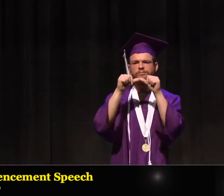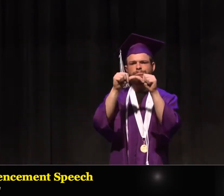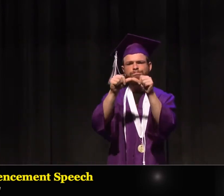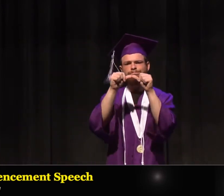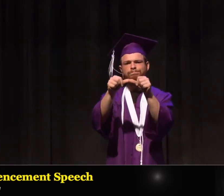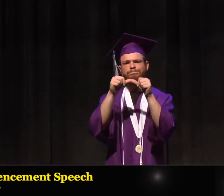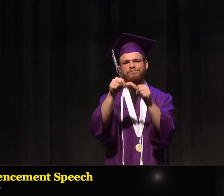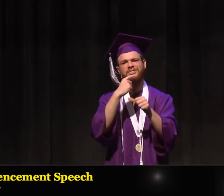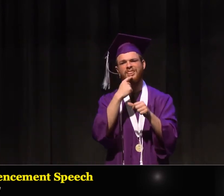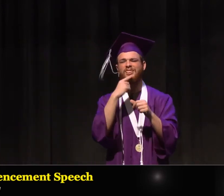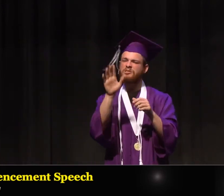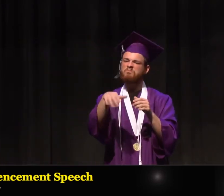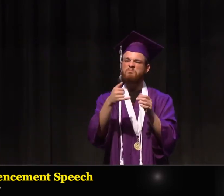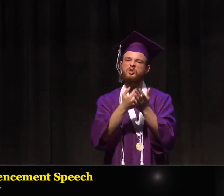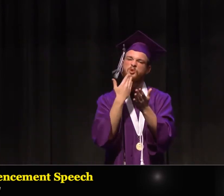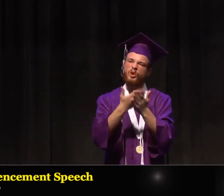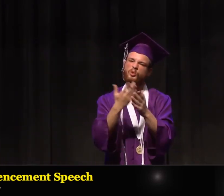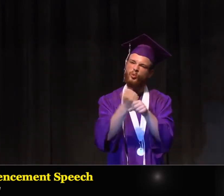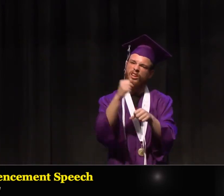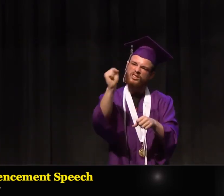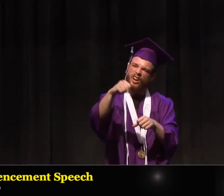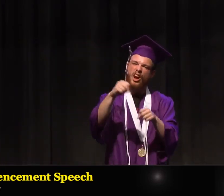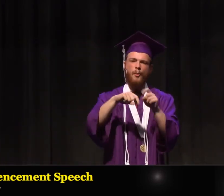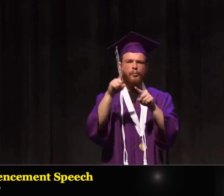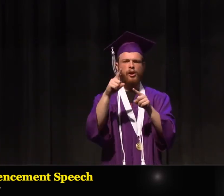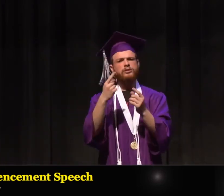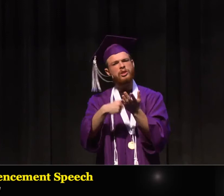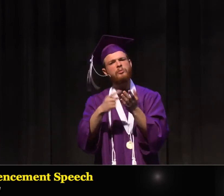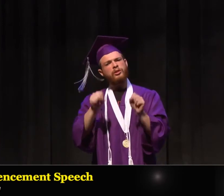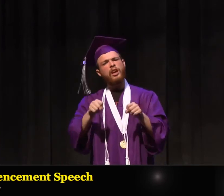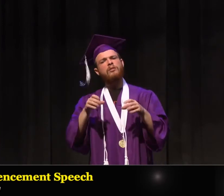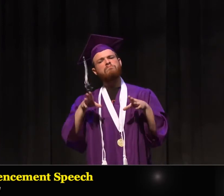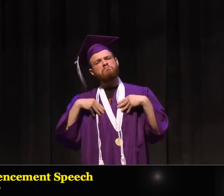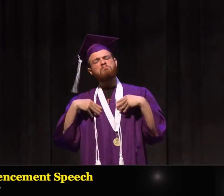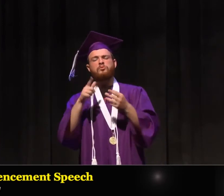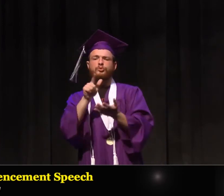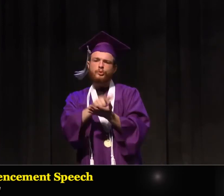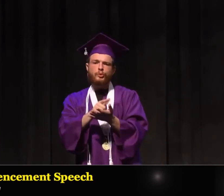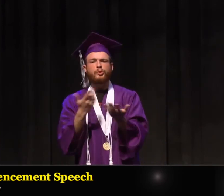The head coach is always persevered and said winning is great